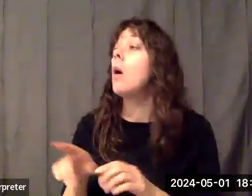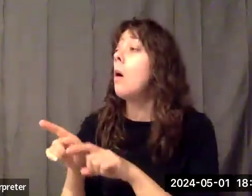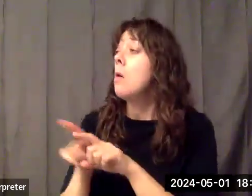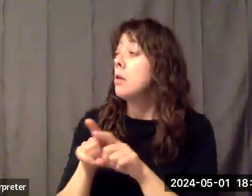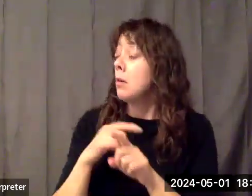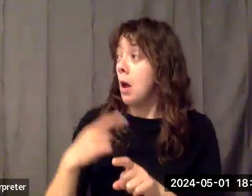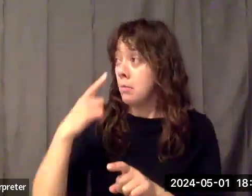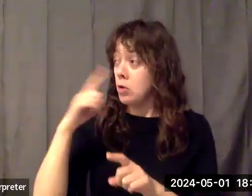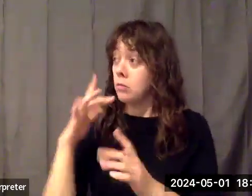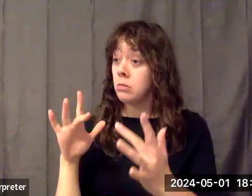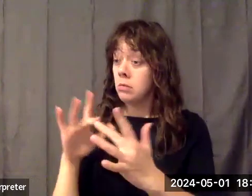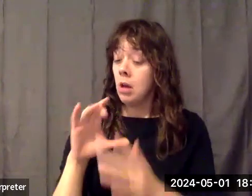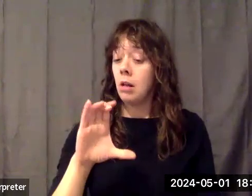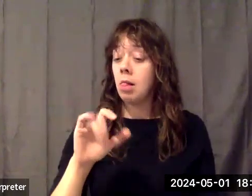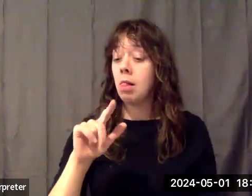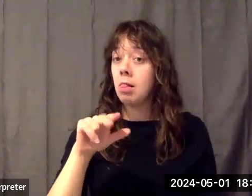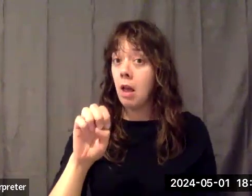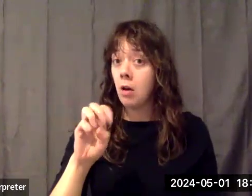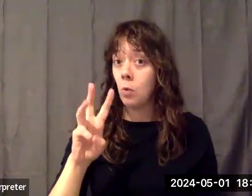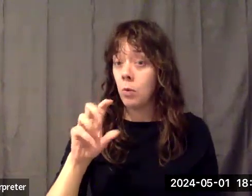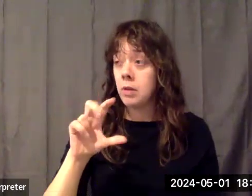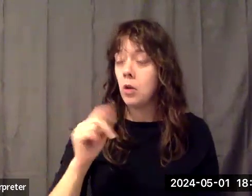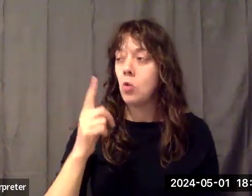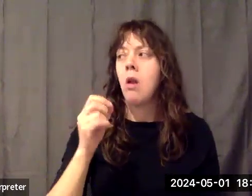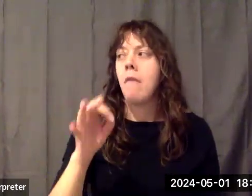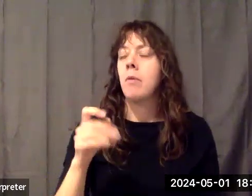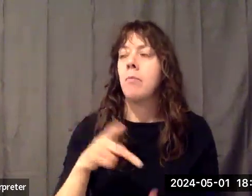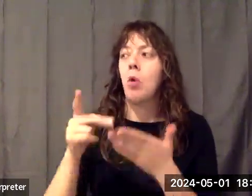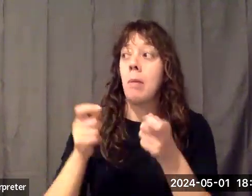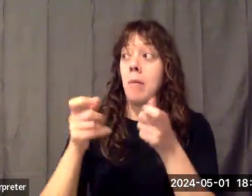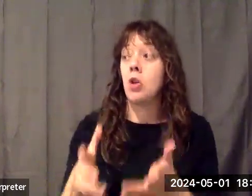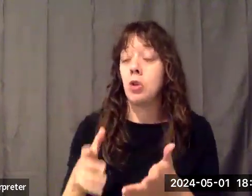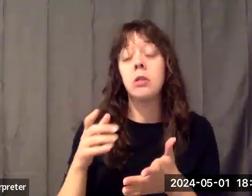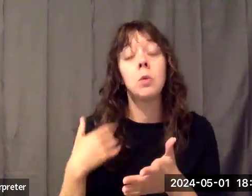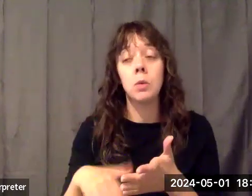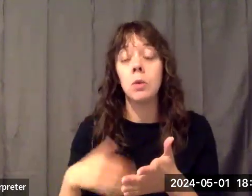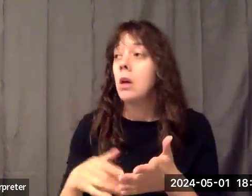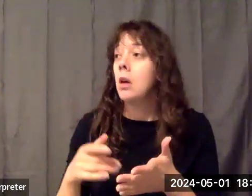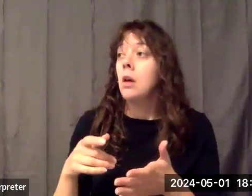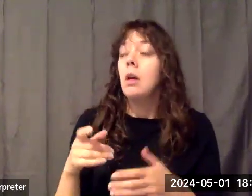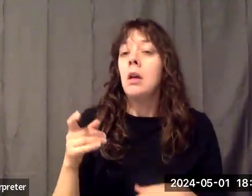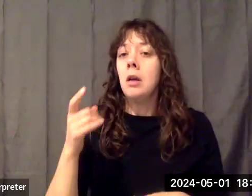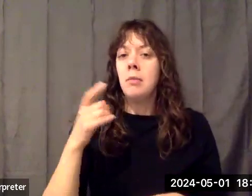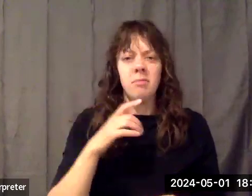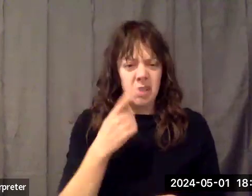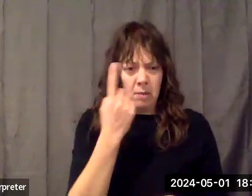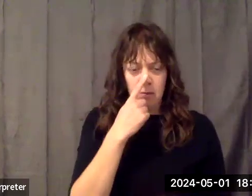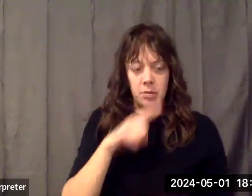She's one of our program managers for U dps, if you will put that name in the chat. And I'm just gonna look at one of my counterparts.